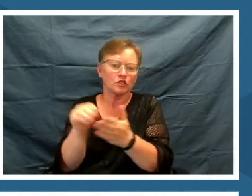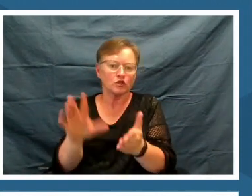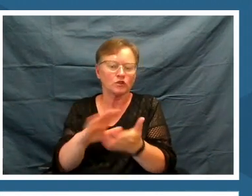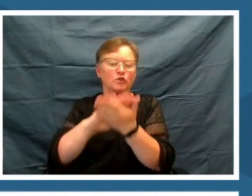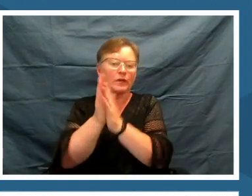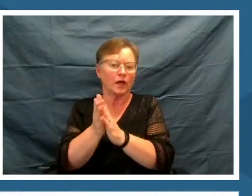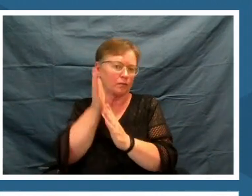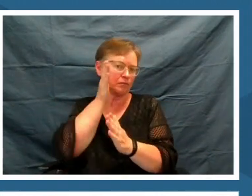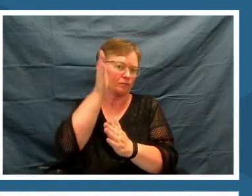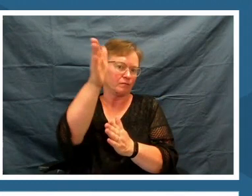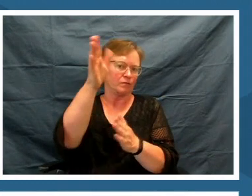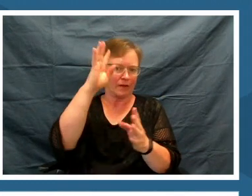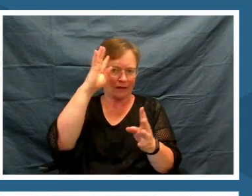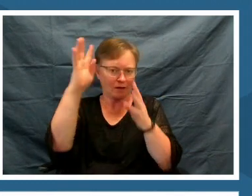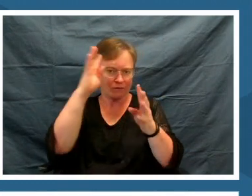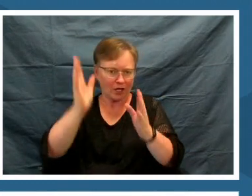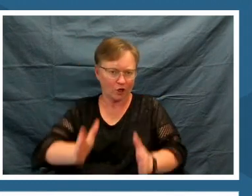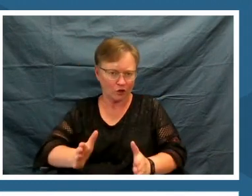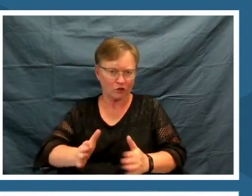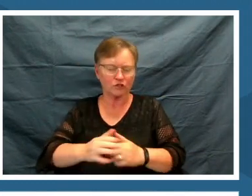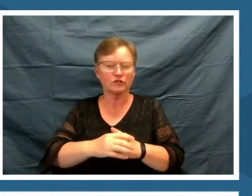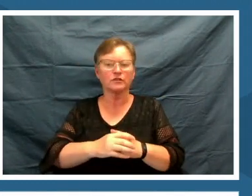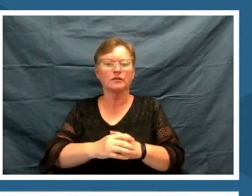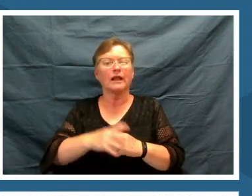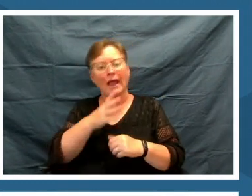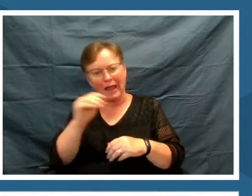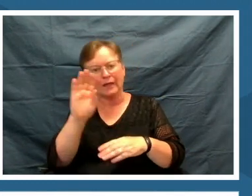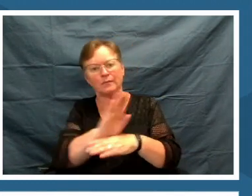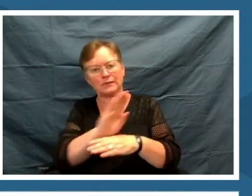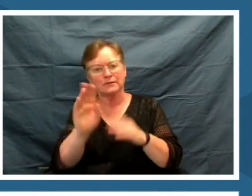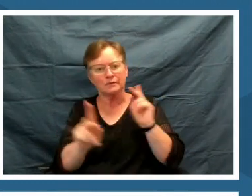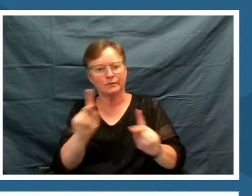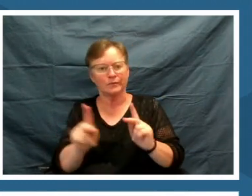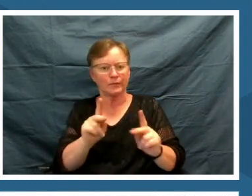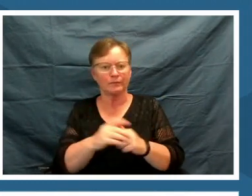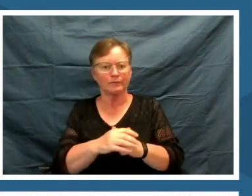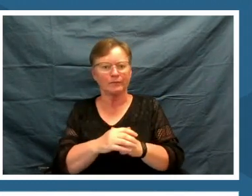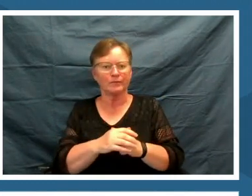innovators and entrepreneurs